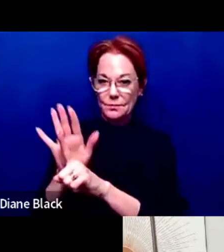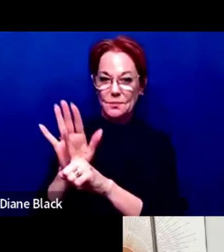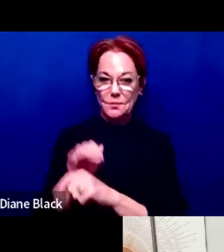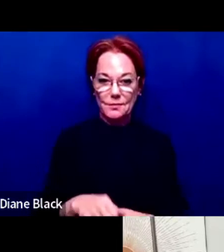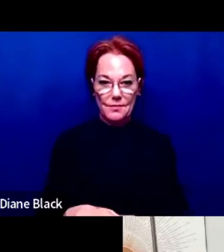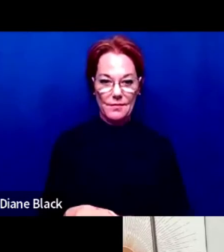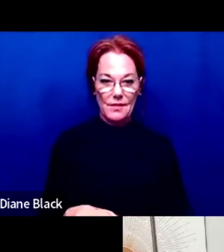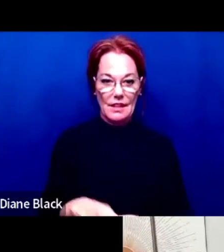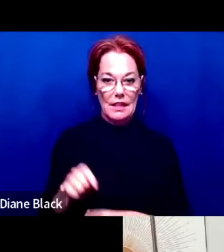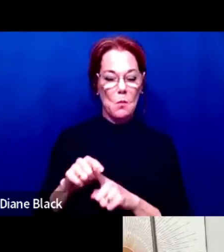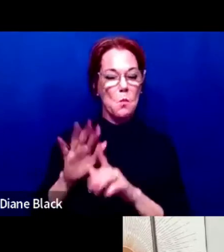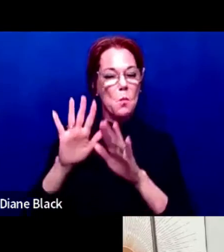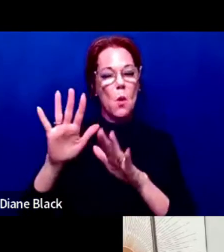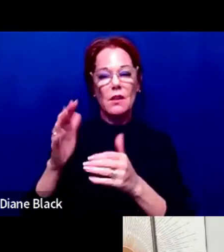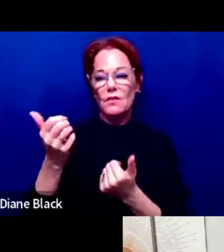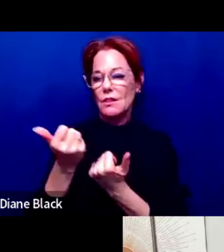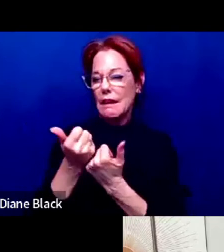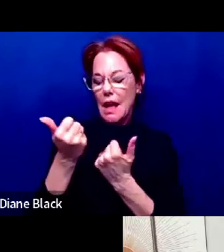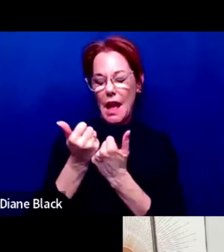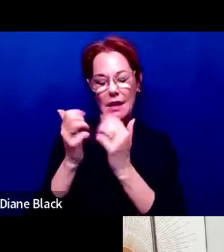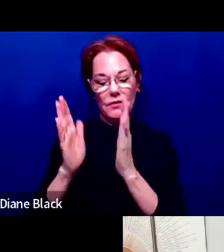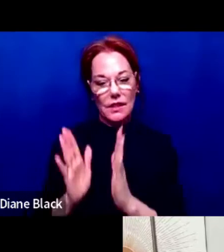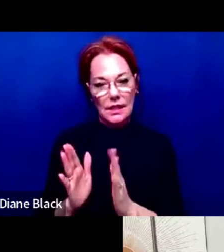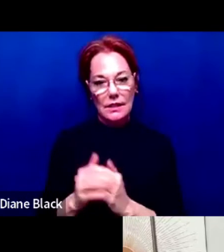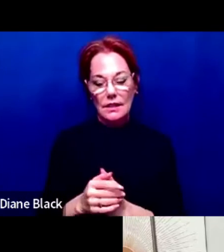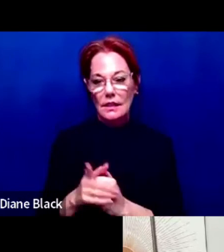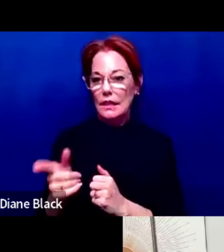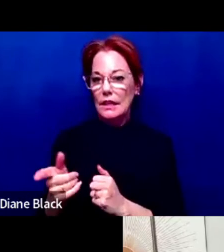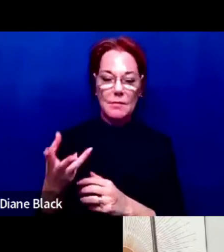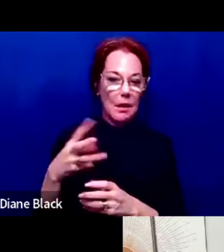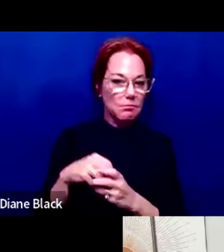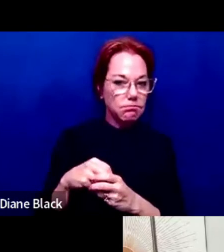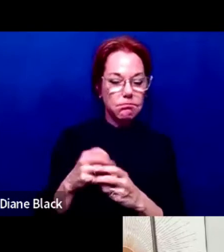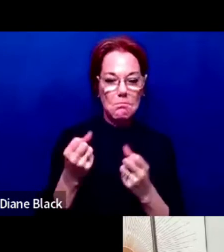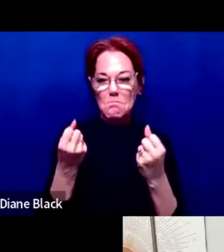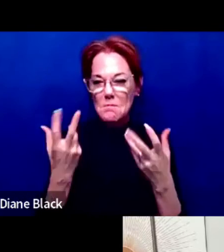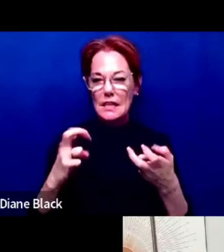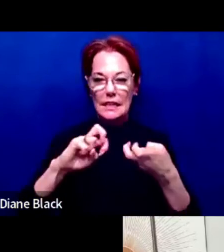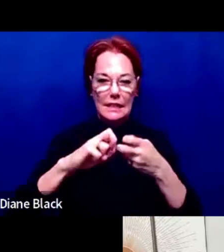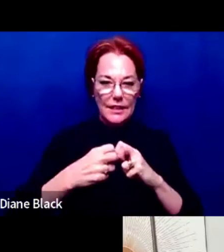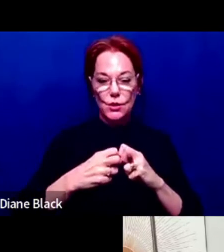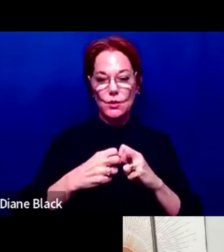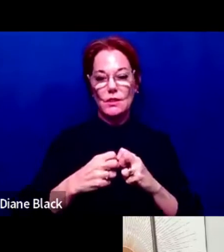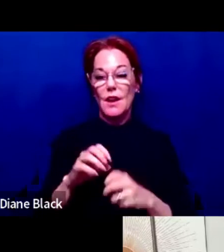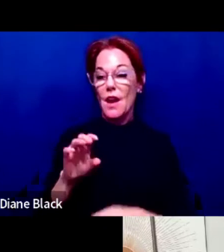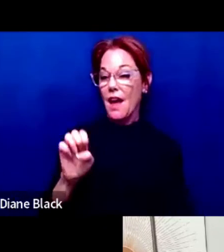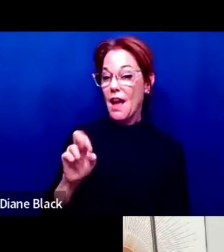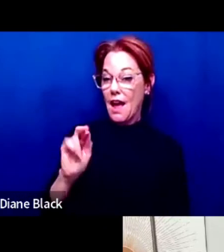engaged in a variety of issues. And so, Eric, I know many people have heard your story. But for